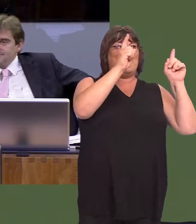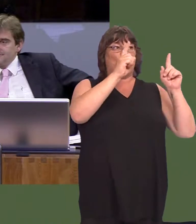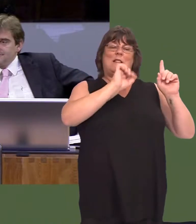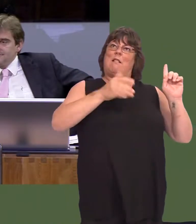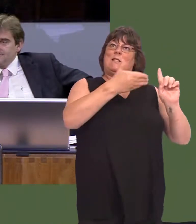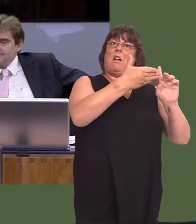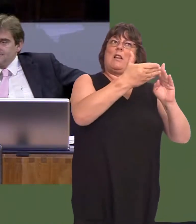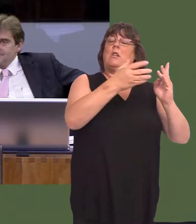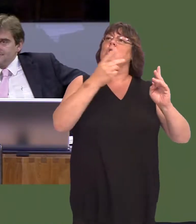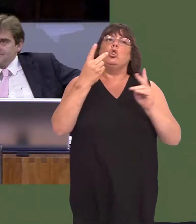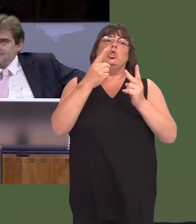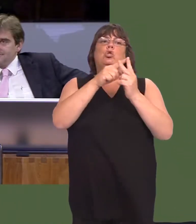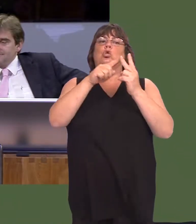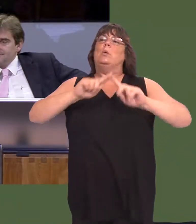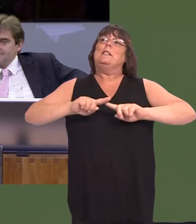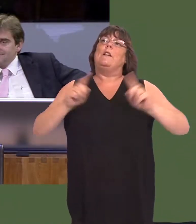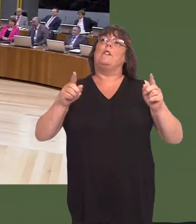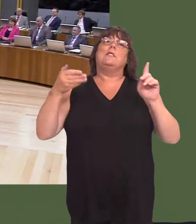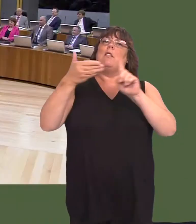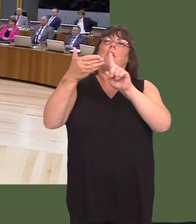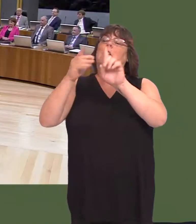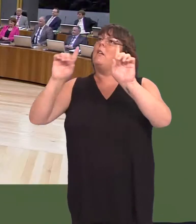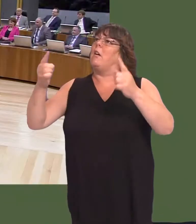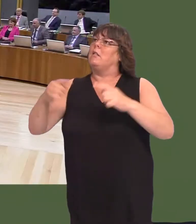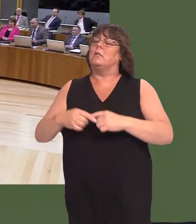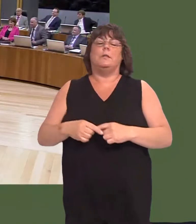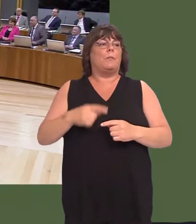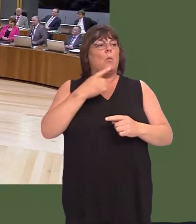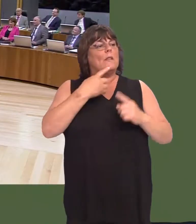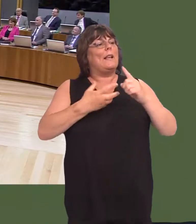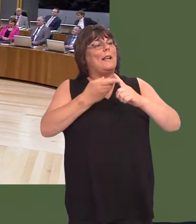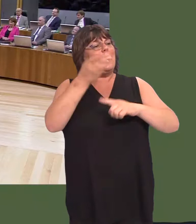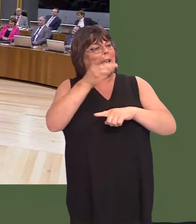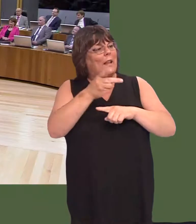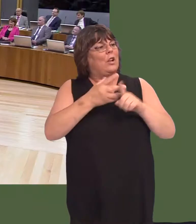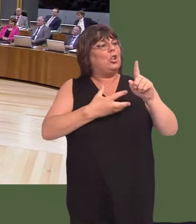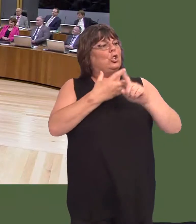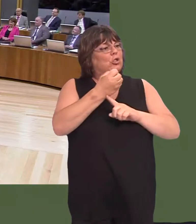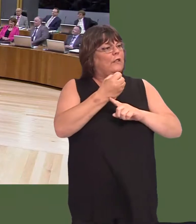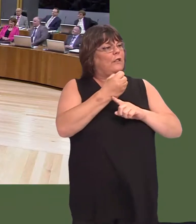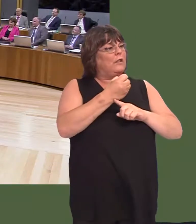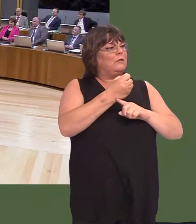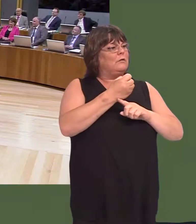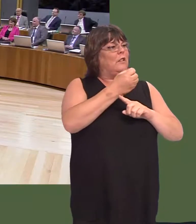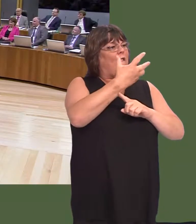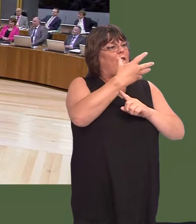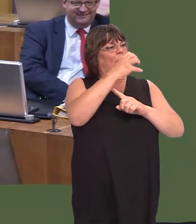You canít have two targets, First Minister. Carwyn Jones: Let me say it for the third time: achieving 500 in 2021 remains the Welsh Governmentís target.